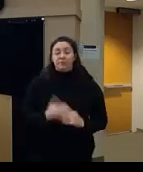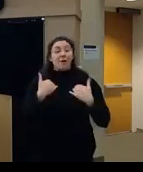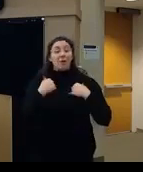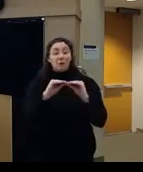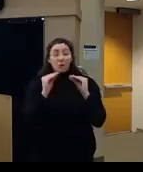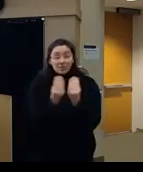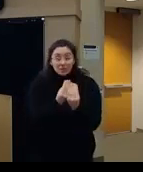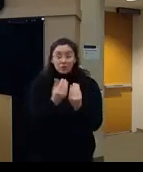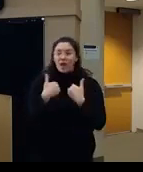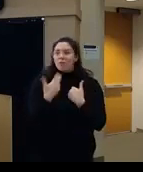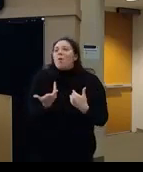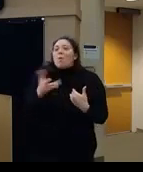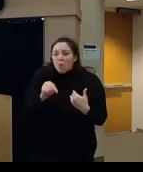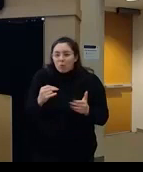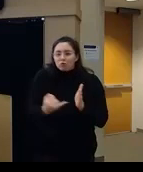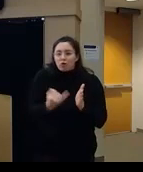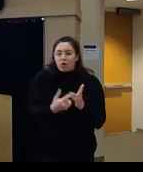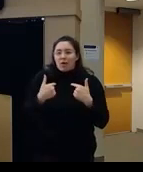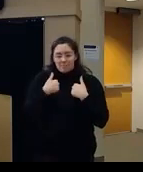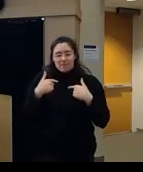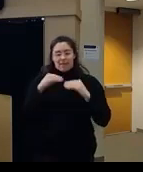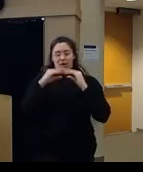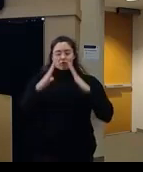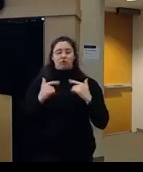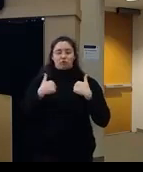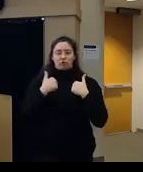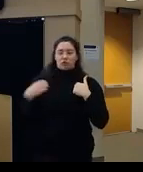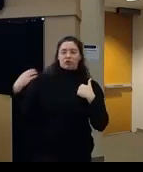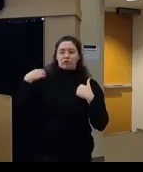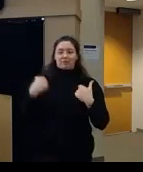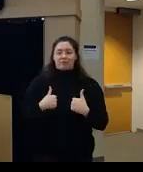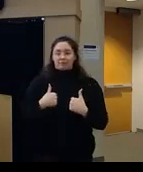our own journal for which I was the editor-in chief the Journal of black psychology so we